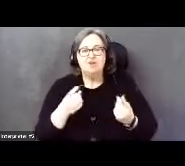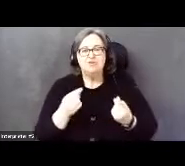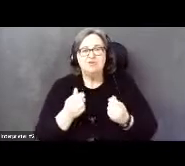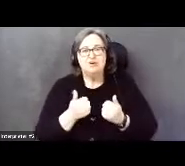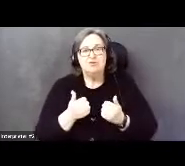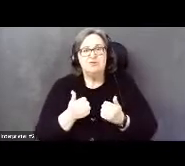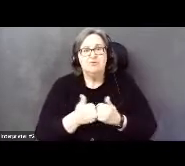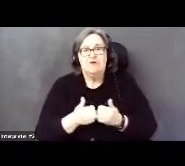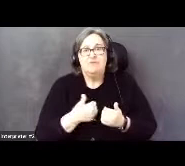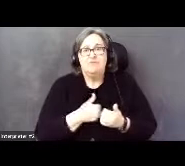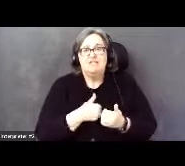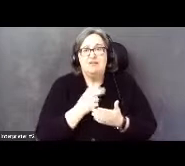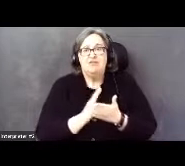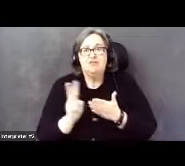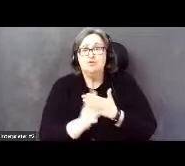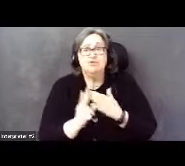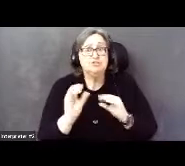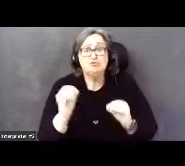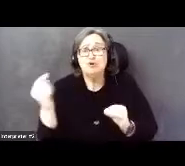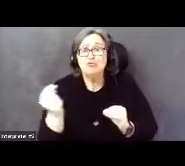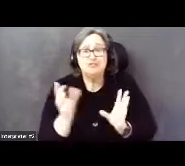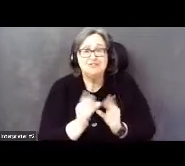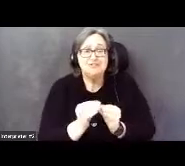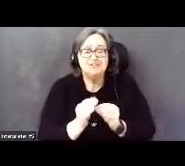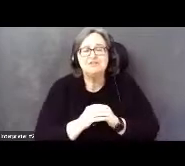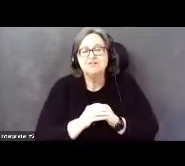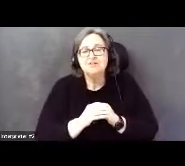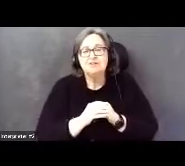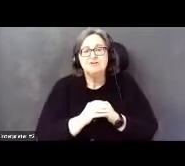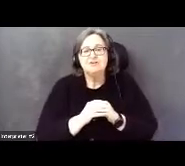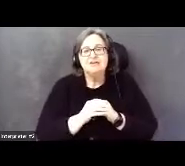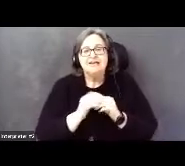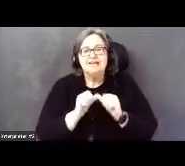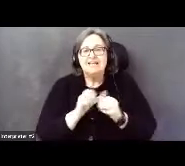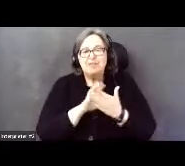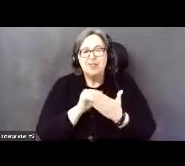now when I don't have a TBI Tuesday session to attend and keep on learning. I'm really